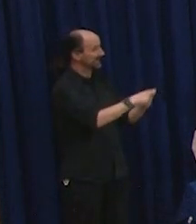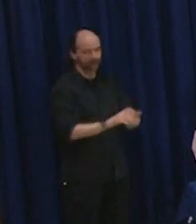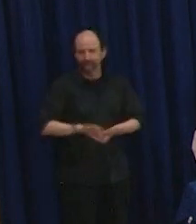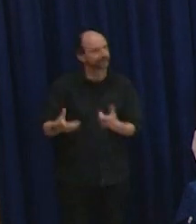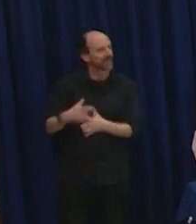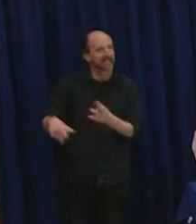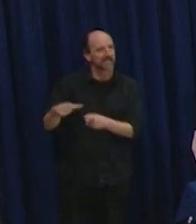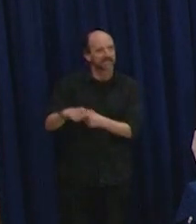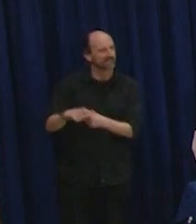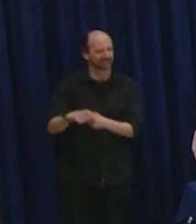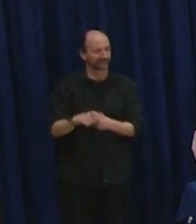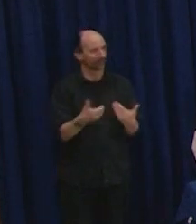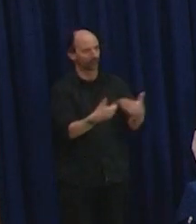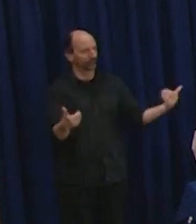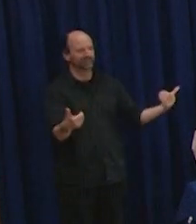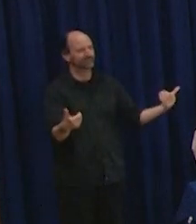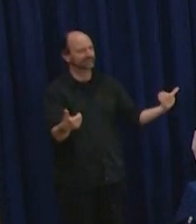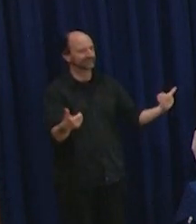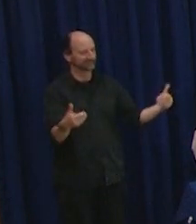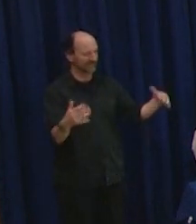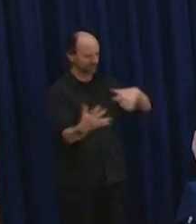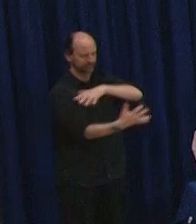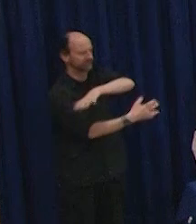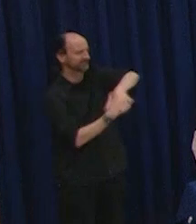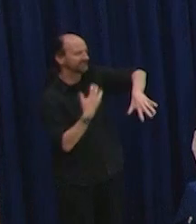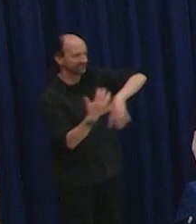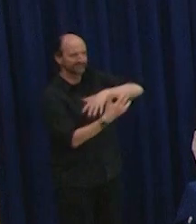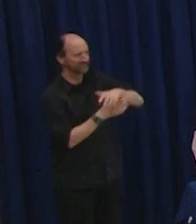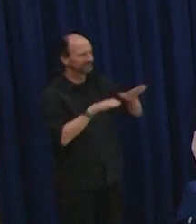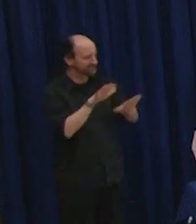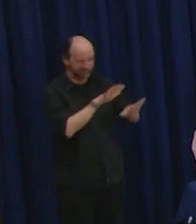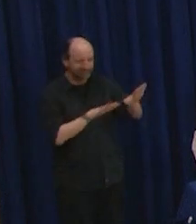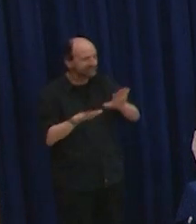the diagnosis and that just because you are sub threshold you don't meet somebody's criteria,